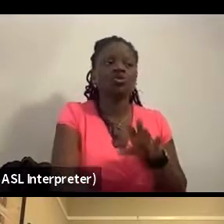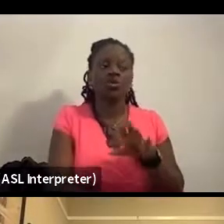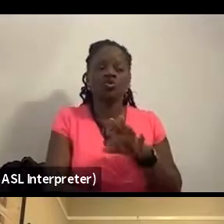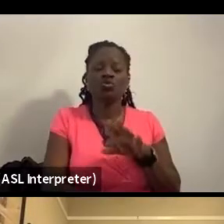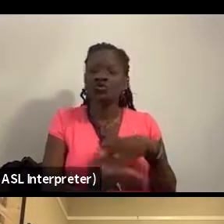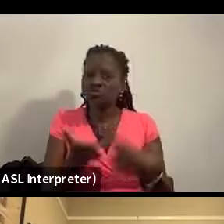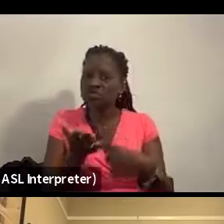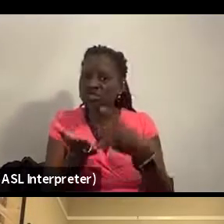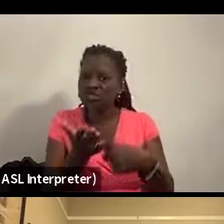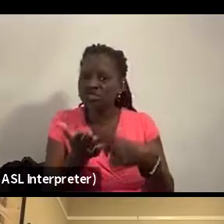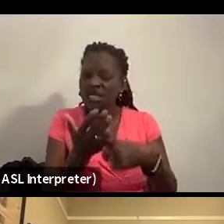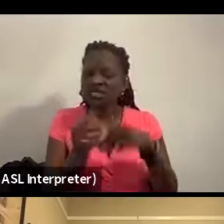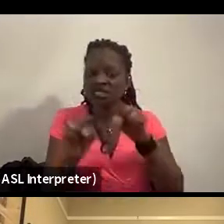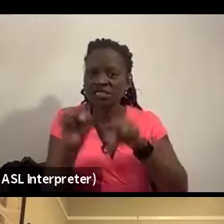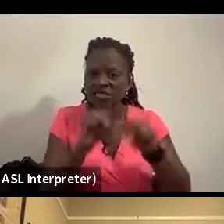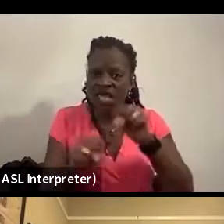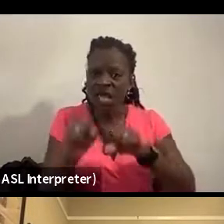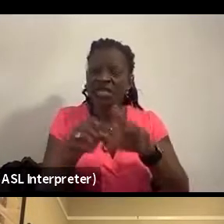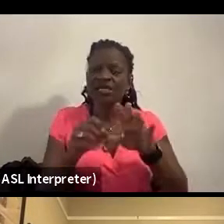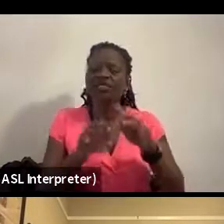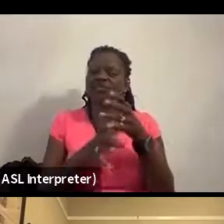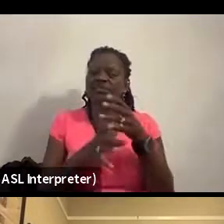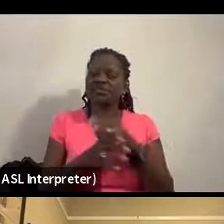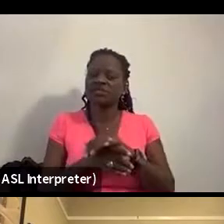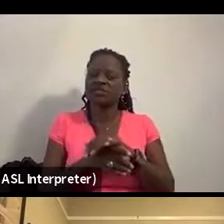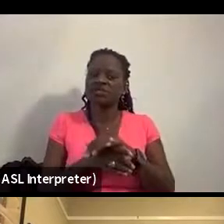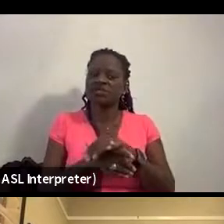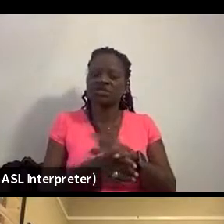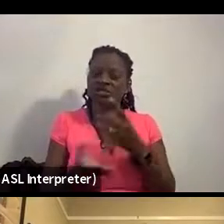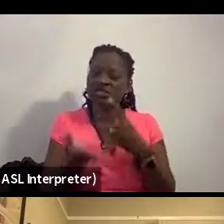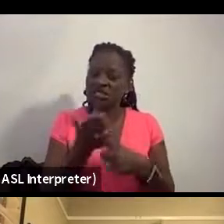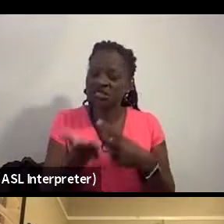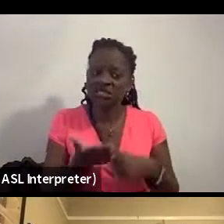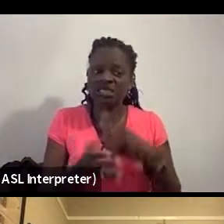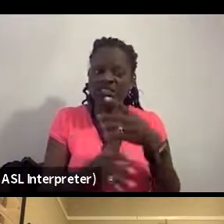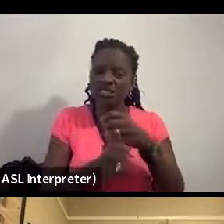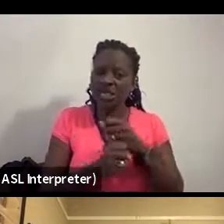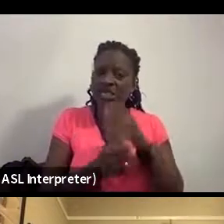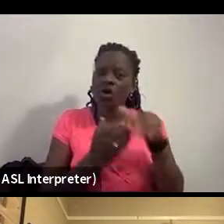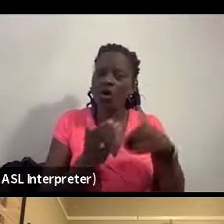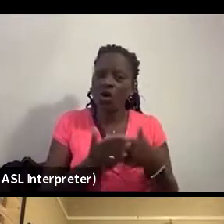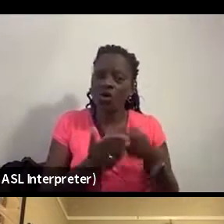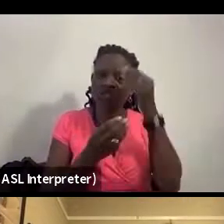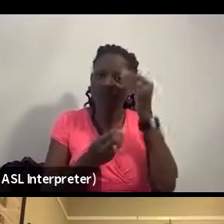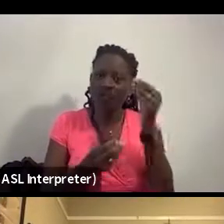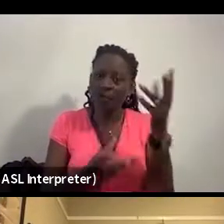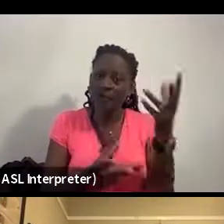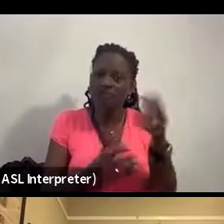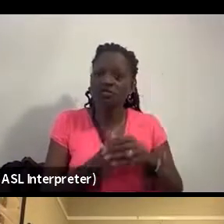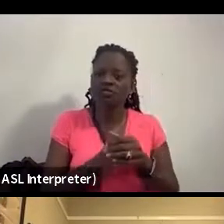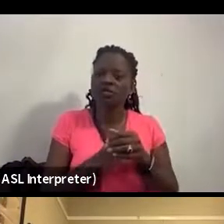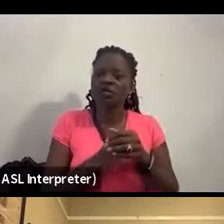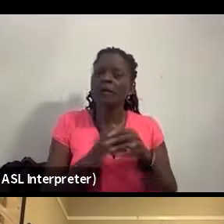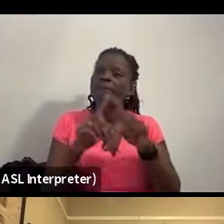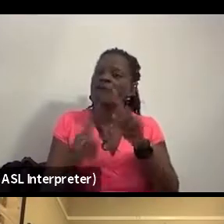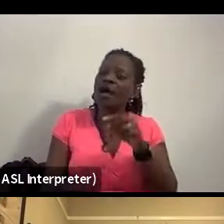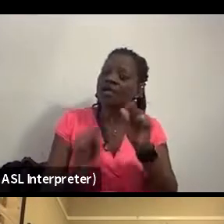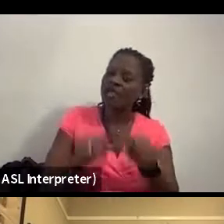that gives the information that one needs to make a decision going forward. But could you just talk about